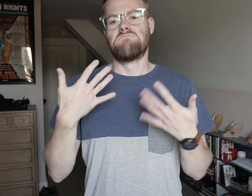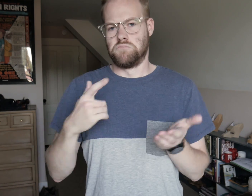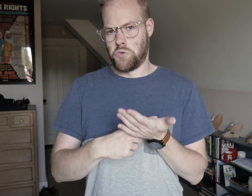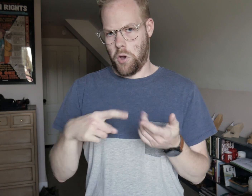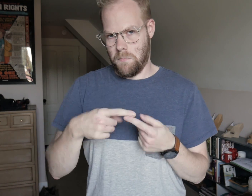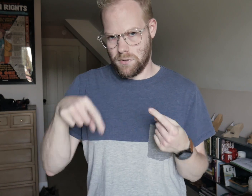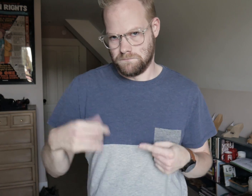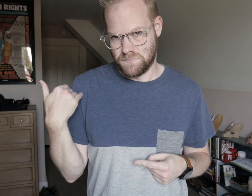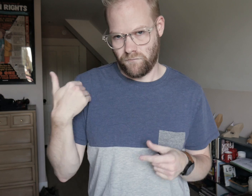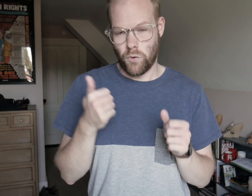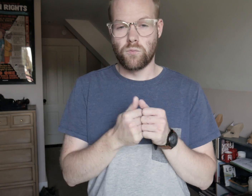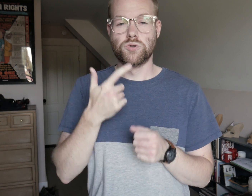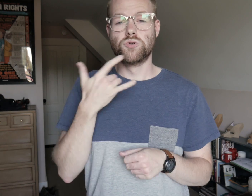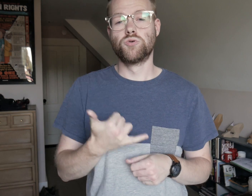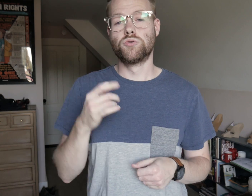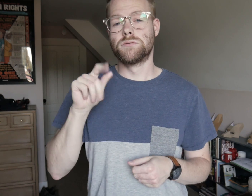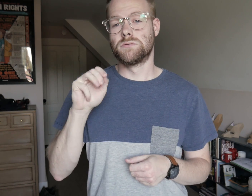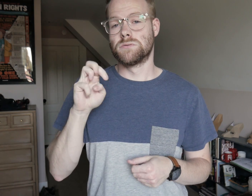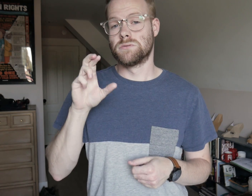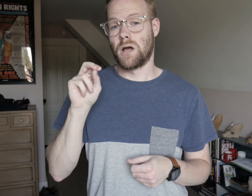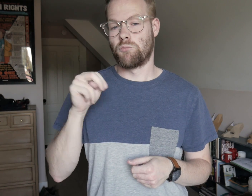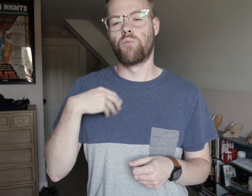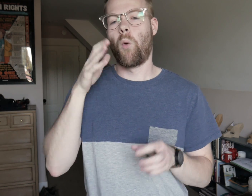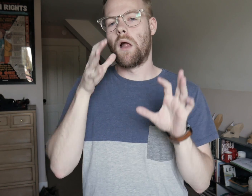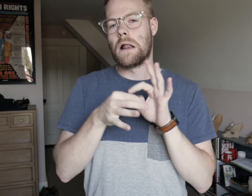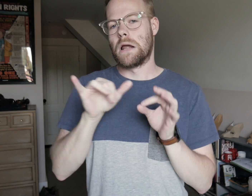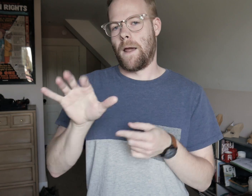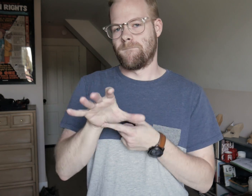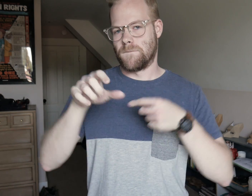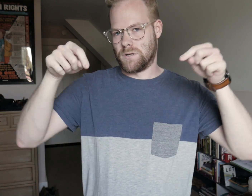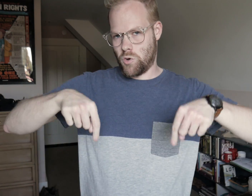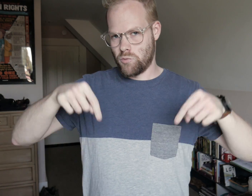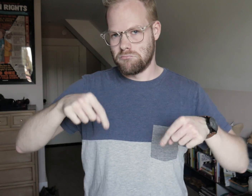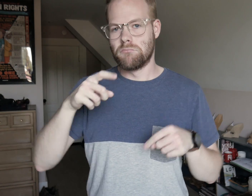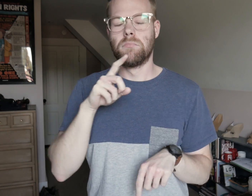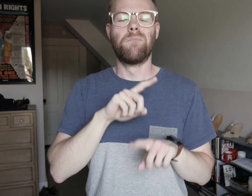I have talked about this before, with Jules Dameron. I’ll link that video,